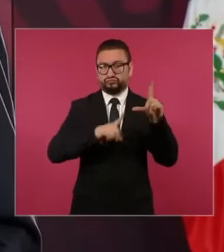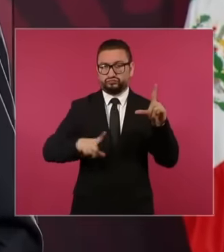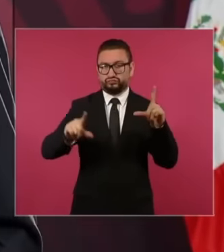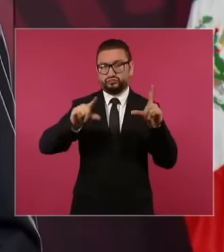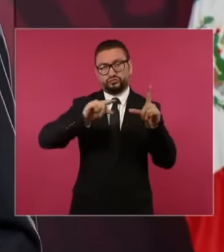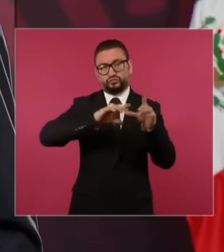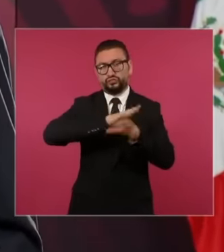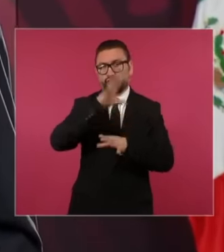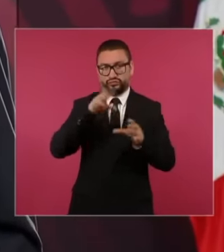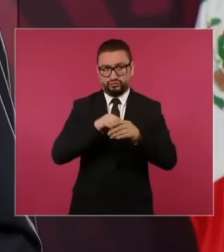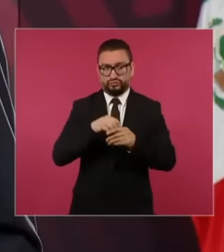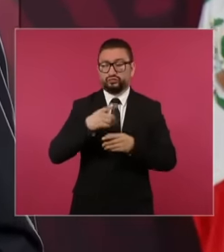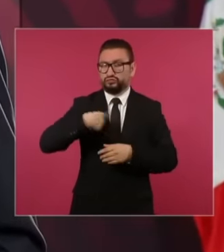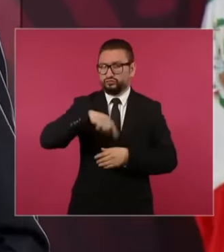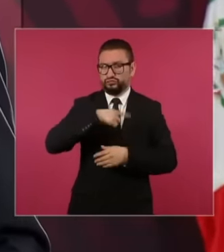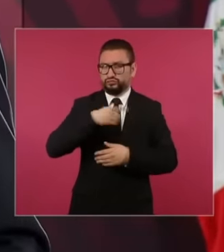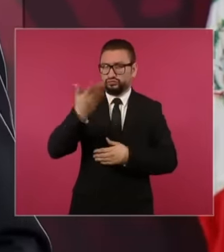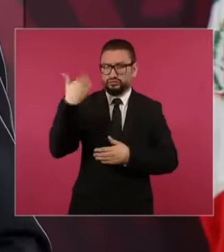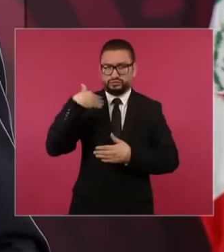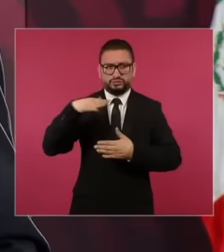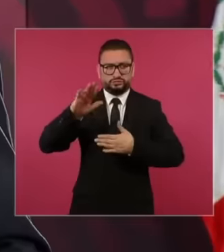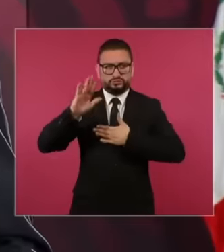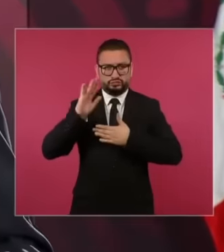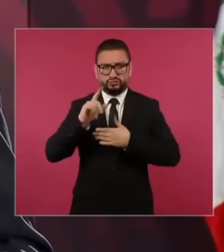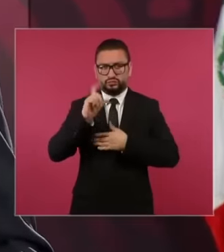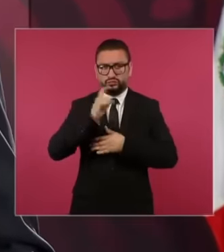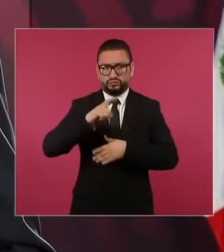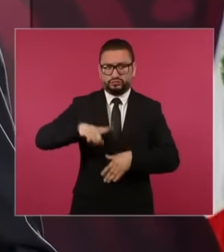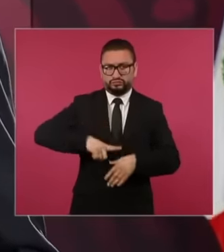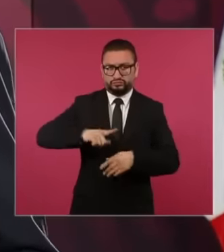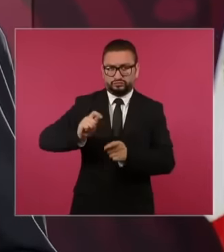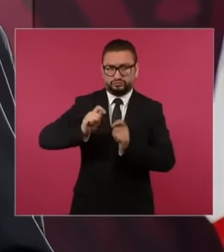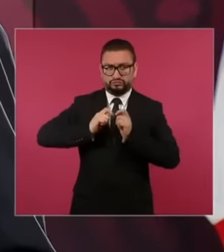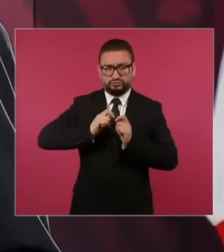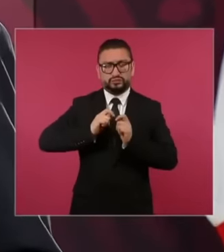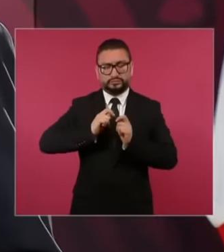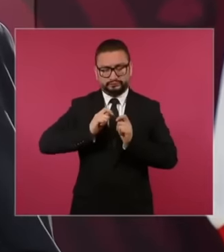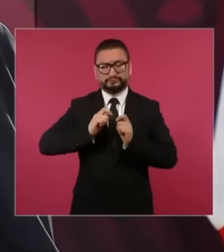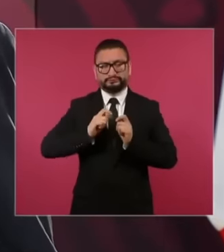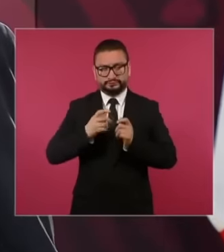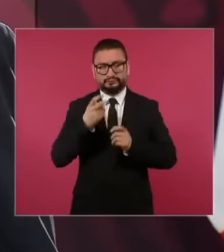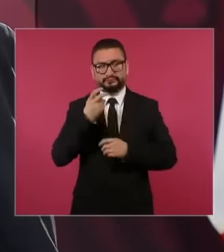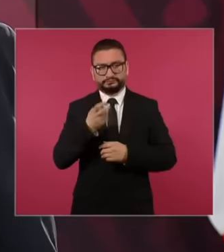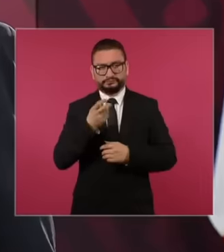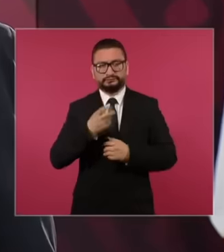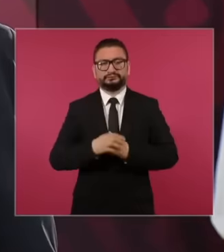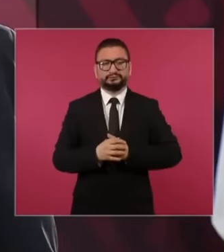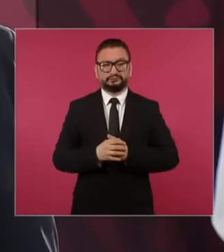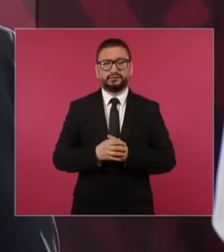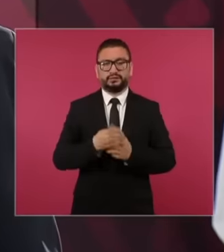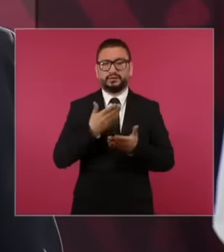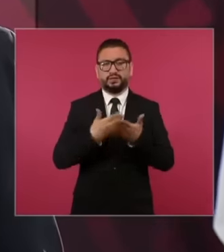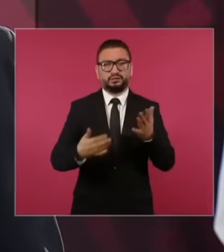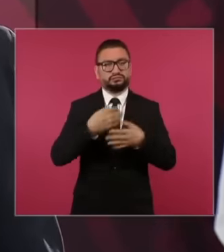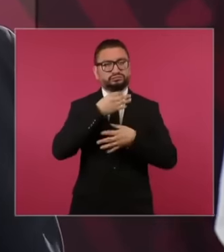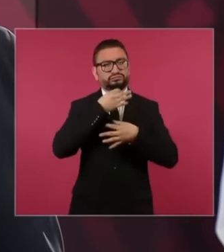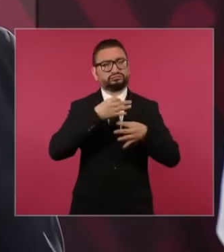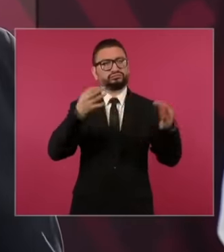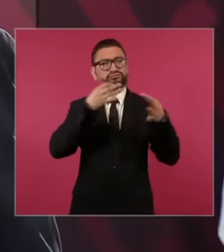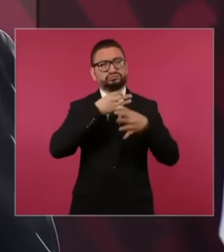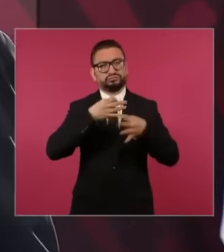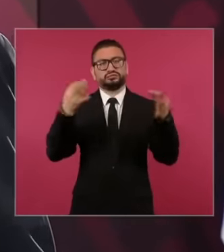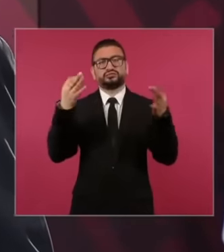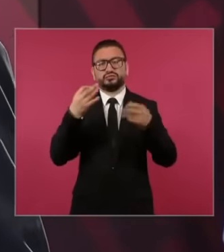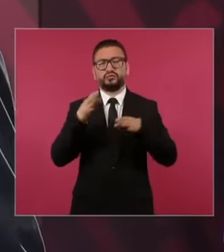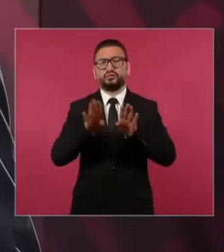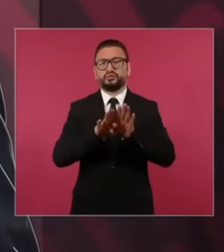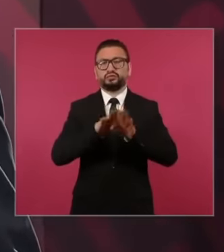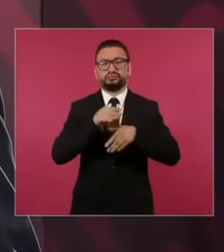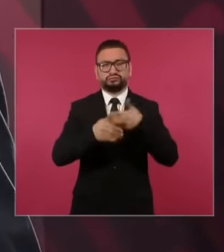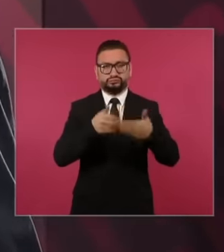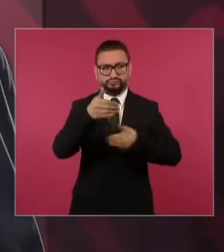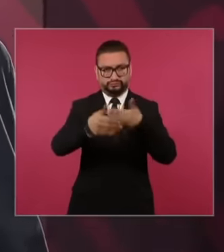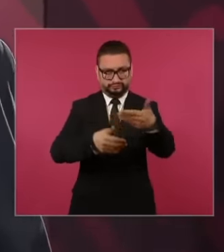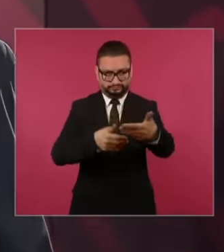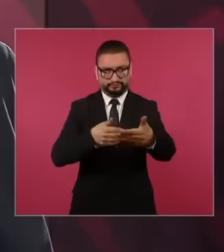commitment that we made when we arrived at the government and we want to inform you how progress has been made in this